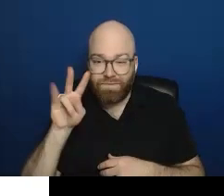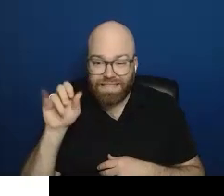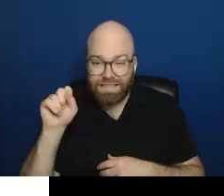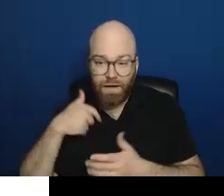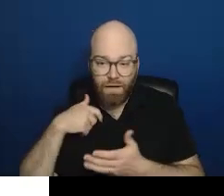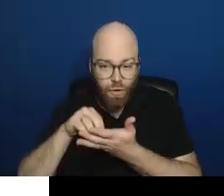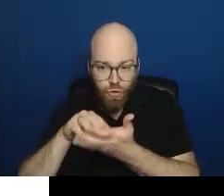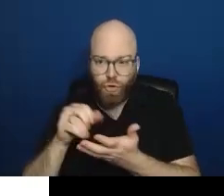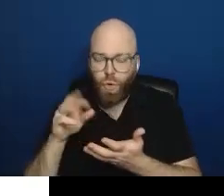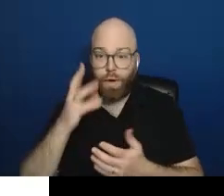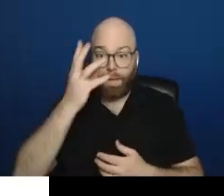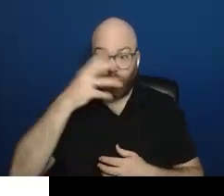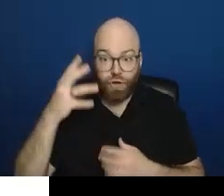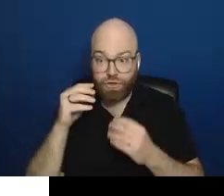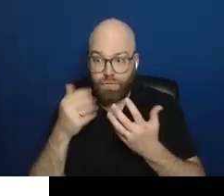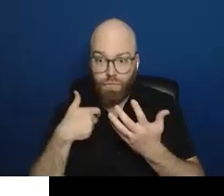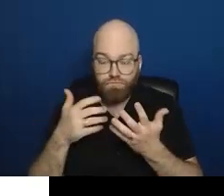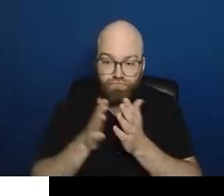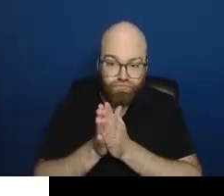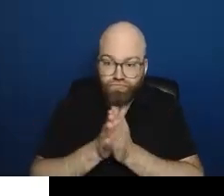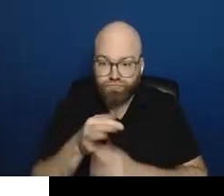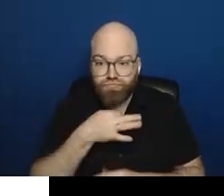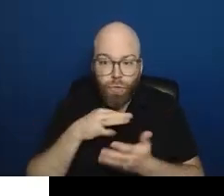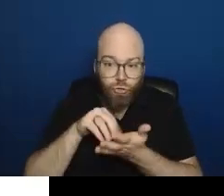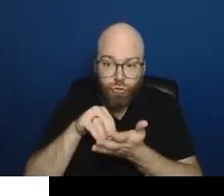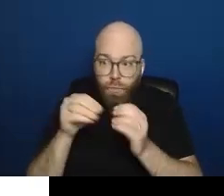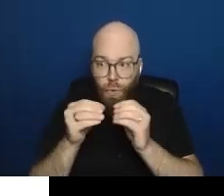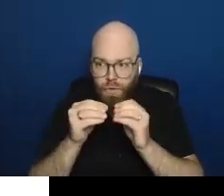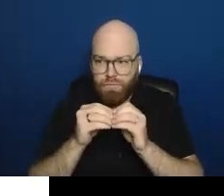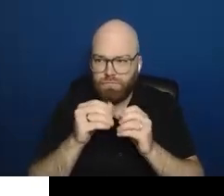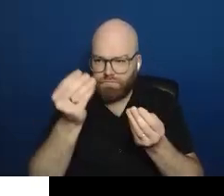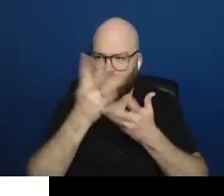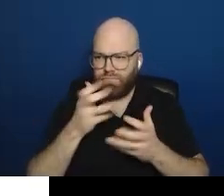Let us know. Contact Guadalupe Garcia or myself.